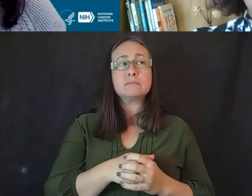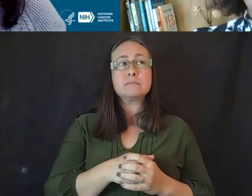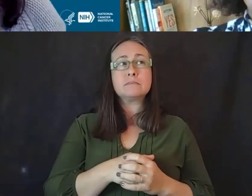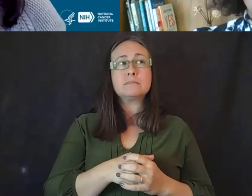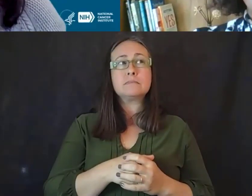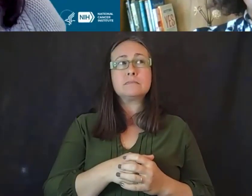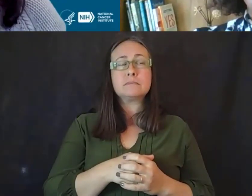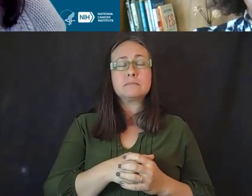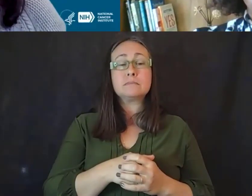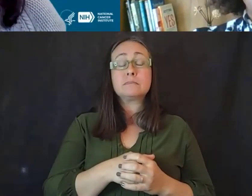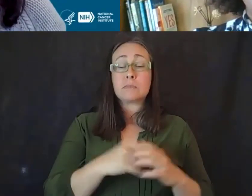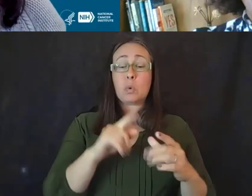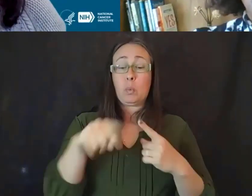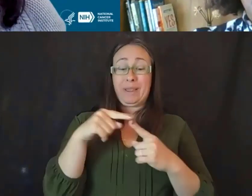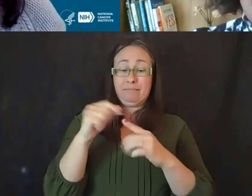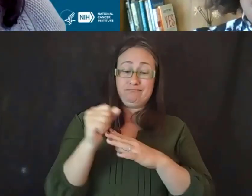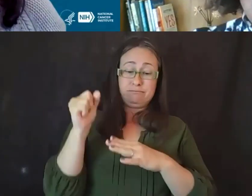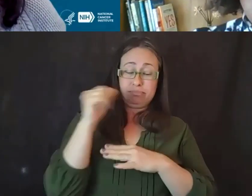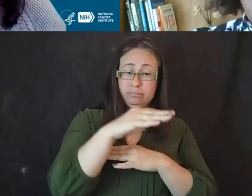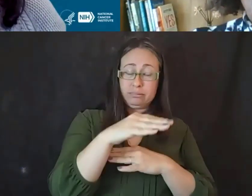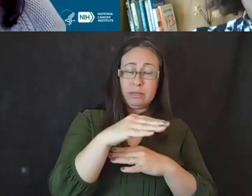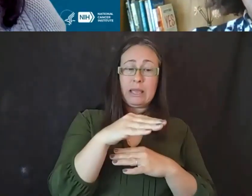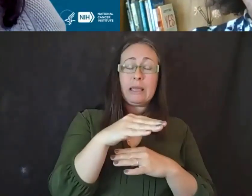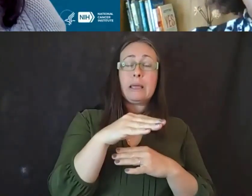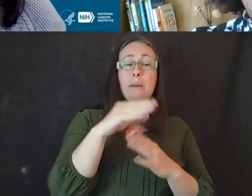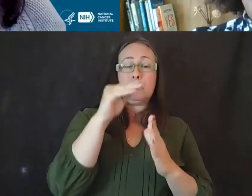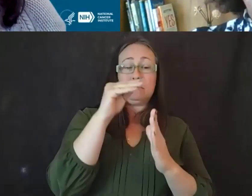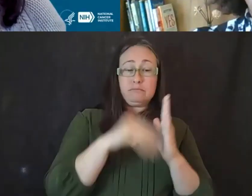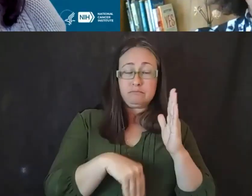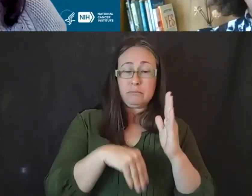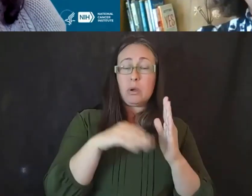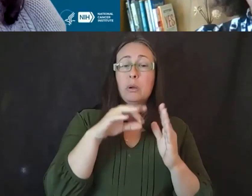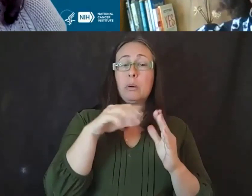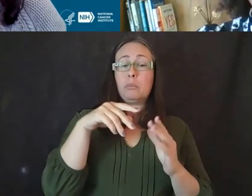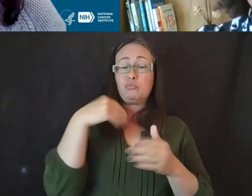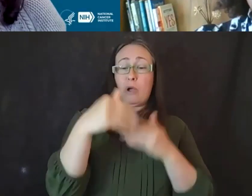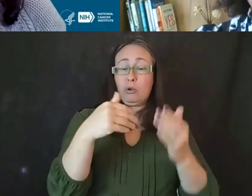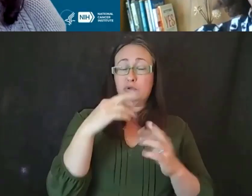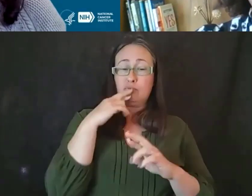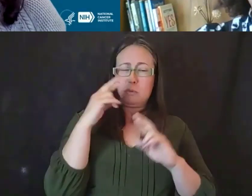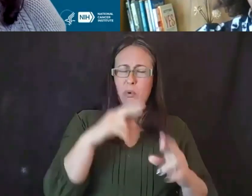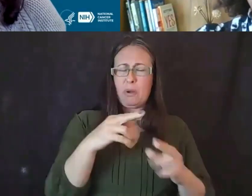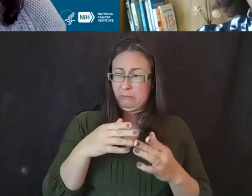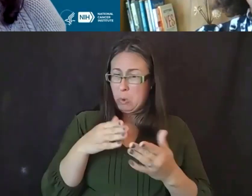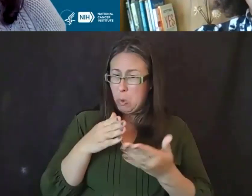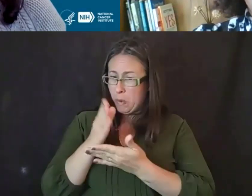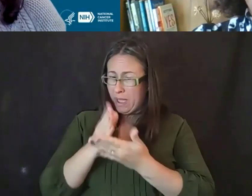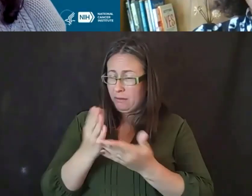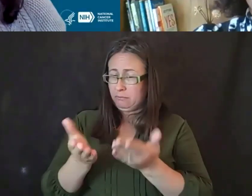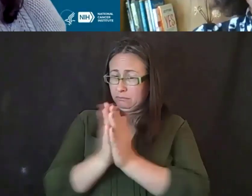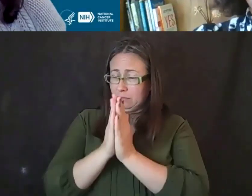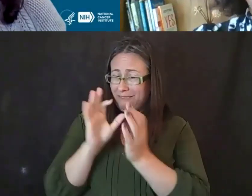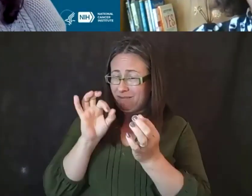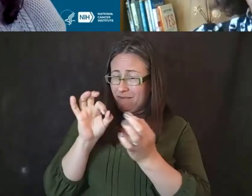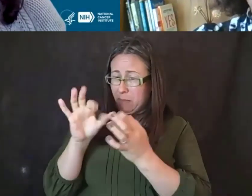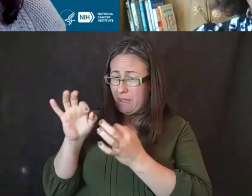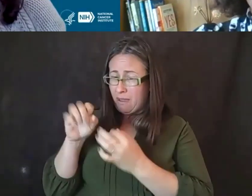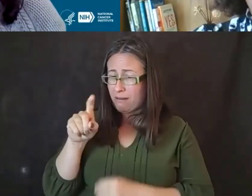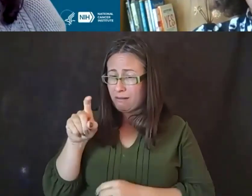any hurdles that you've had. You can describe the challenges that you've had in your progress report and your need.